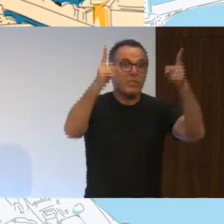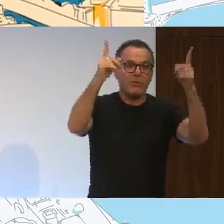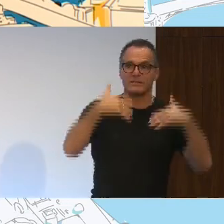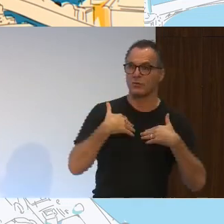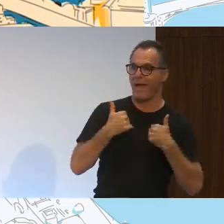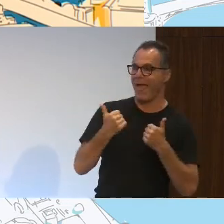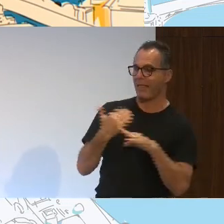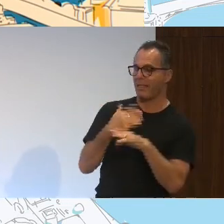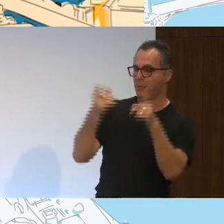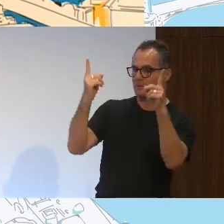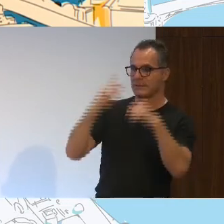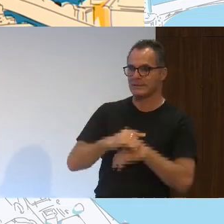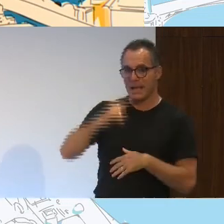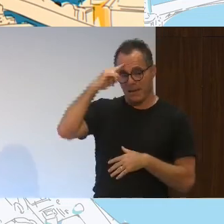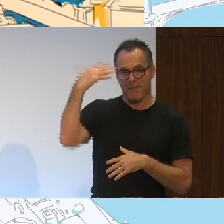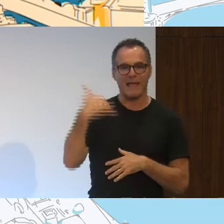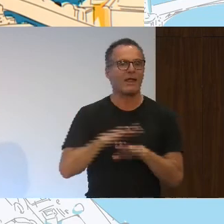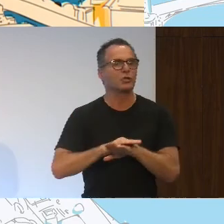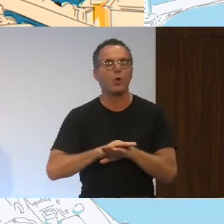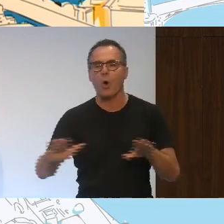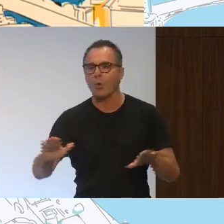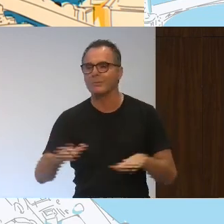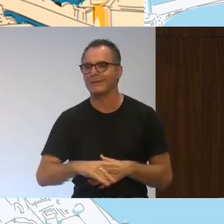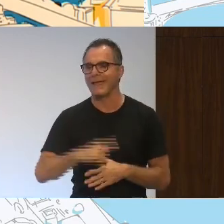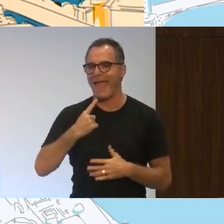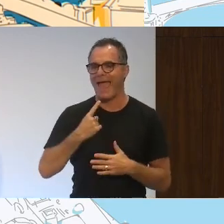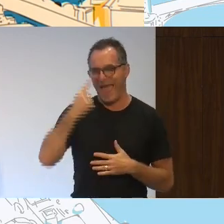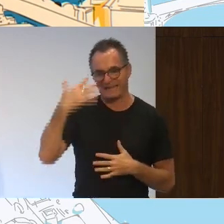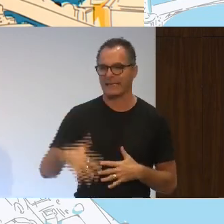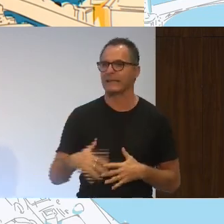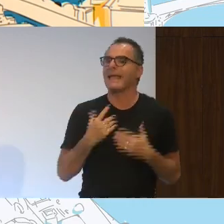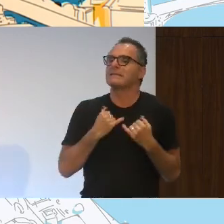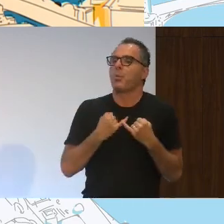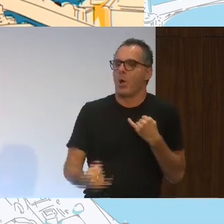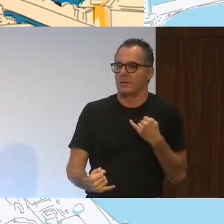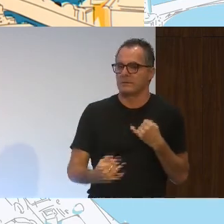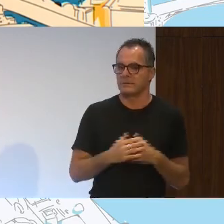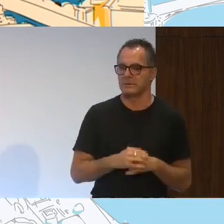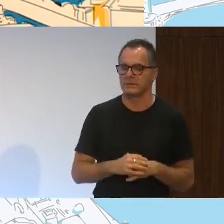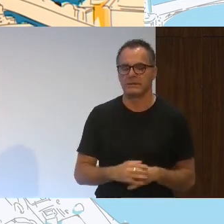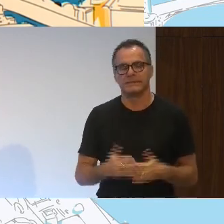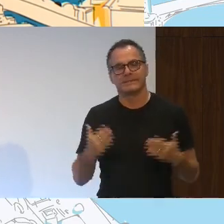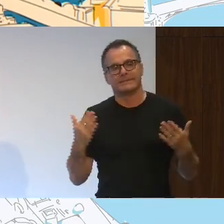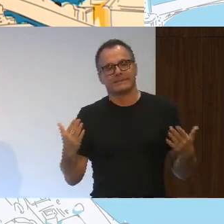that migraine is not just a headache? Well, that's something the Migraine Trust's working on.